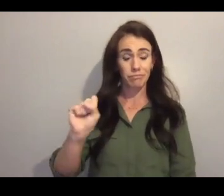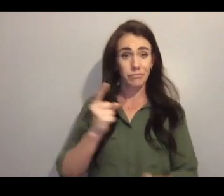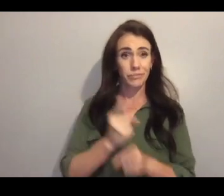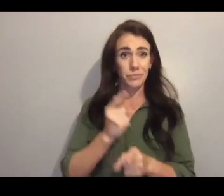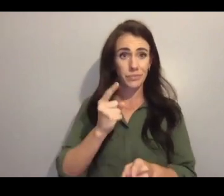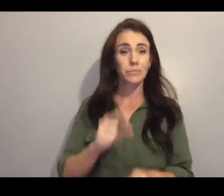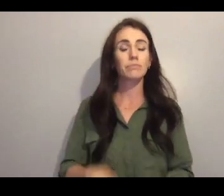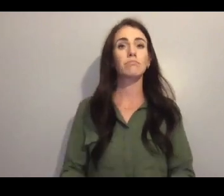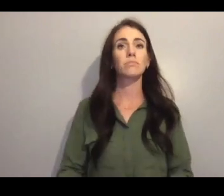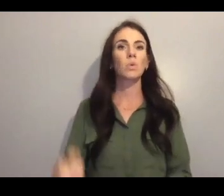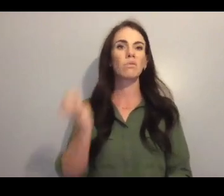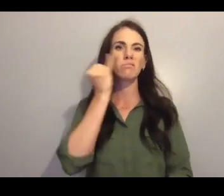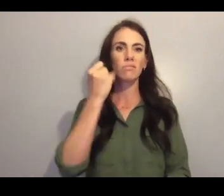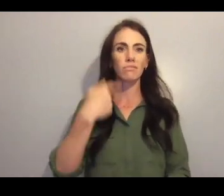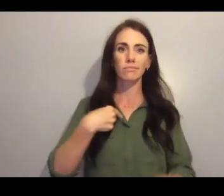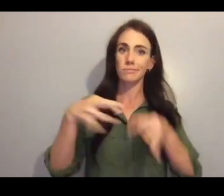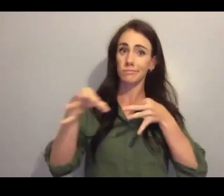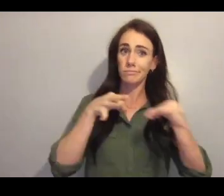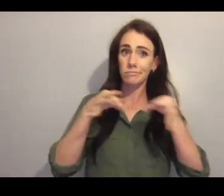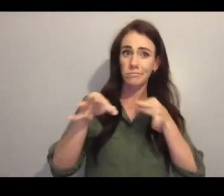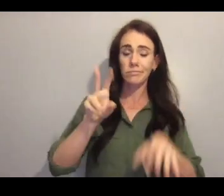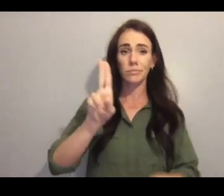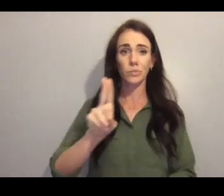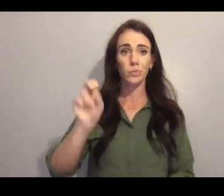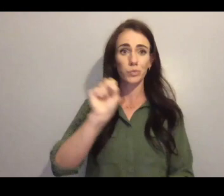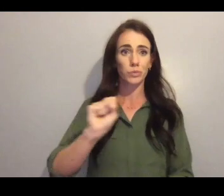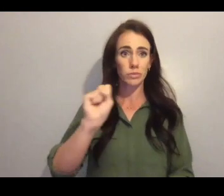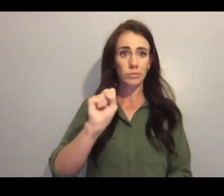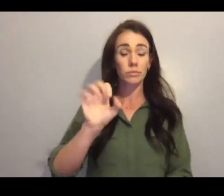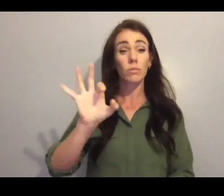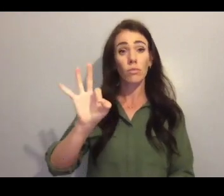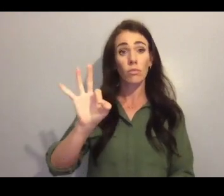So here's the map of the United States right and if I were describing the